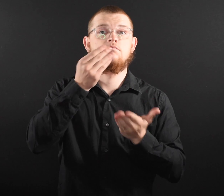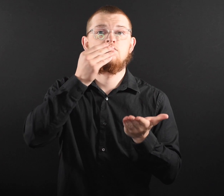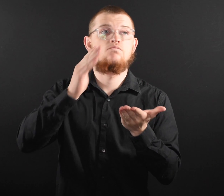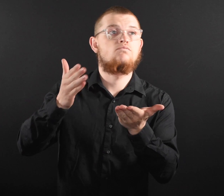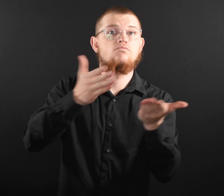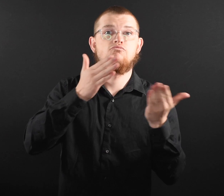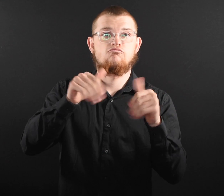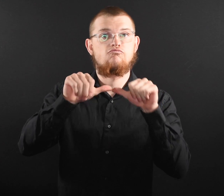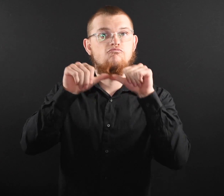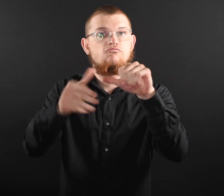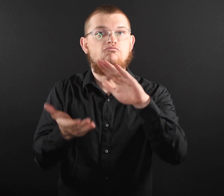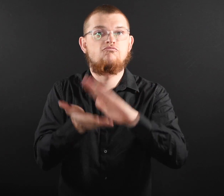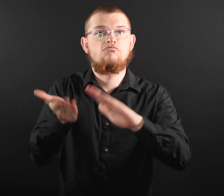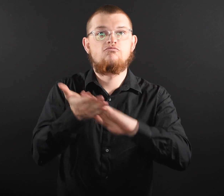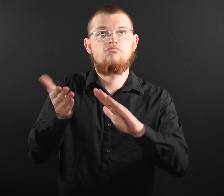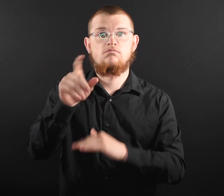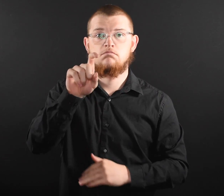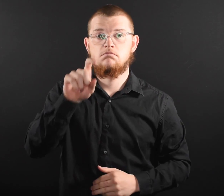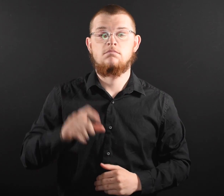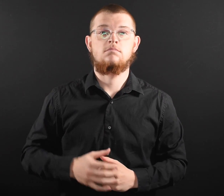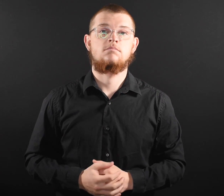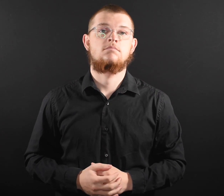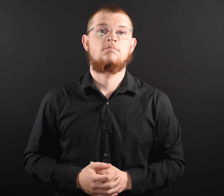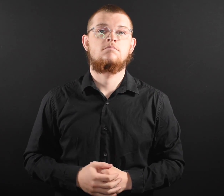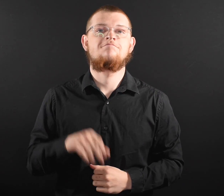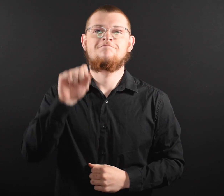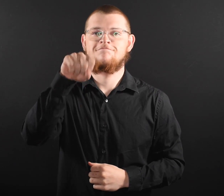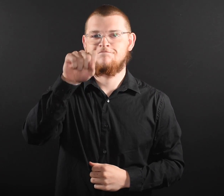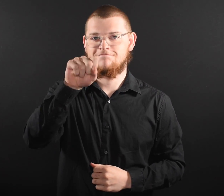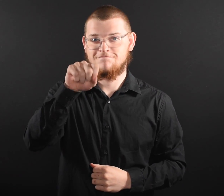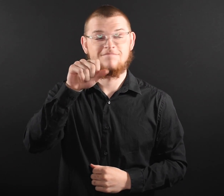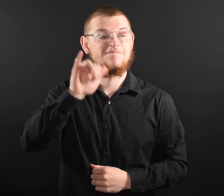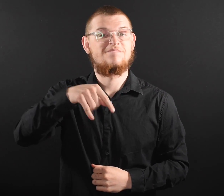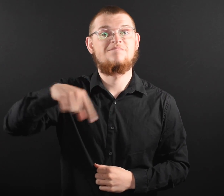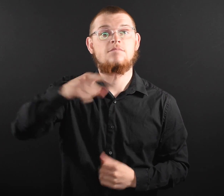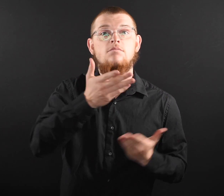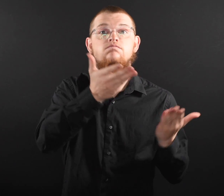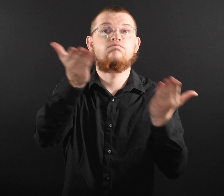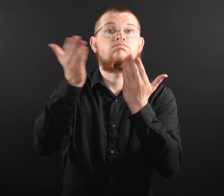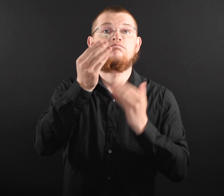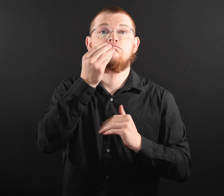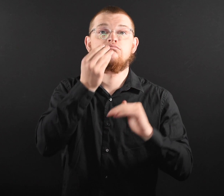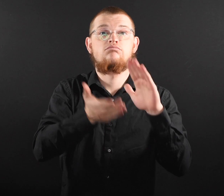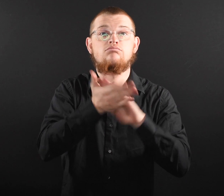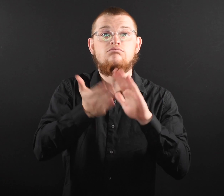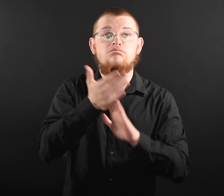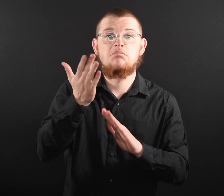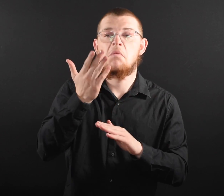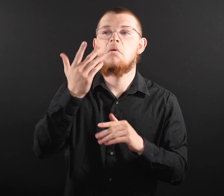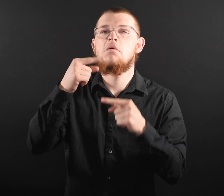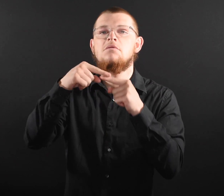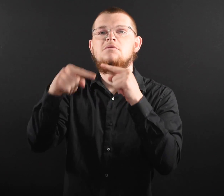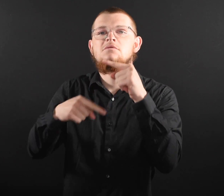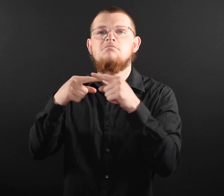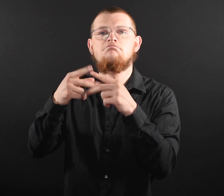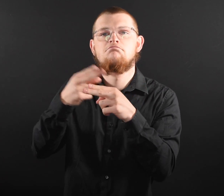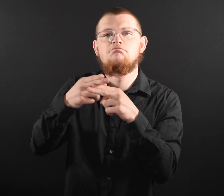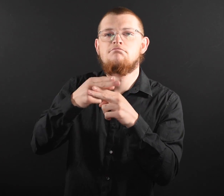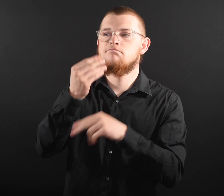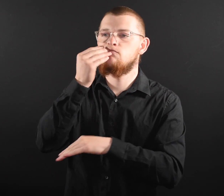Can mobile food units operate? Yes. Mobile food units and seasonal temporary